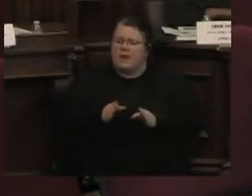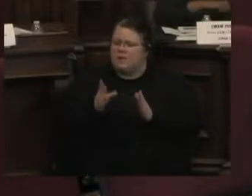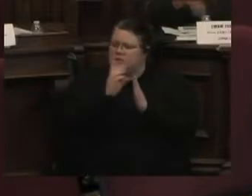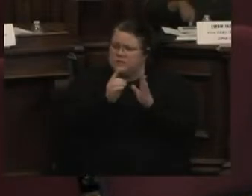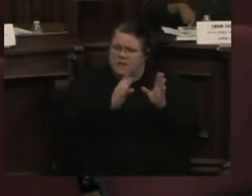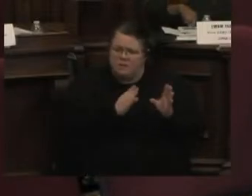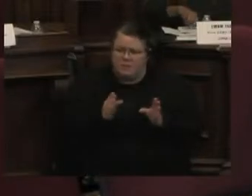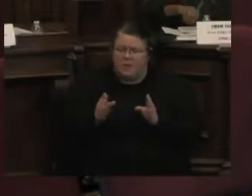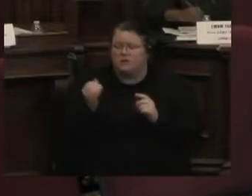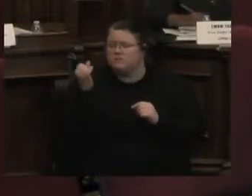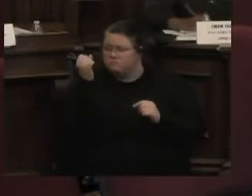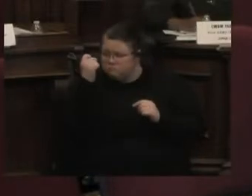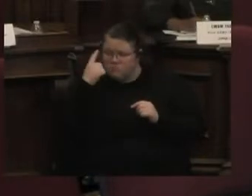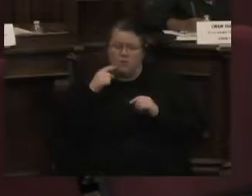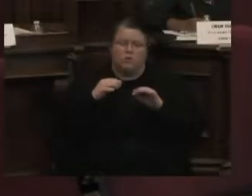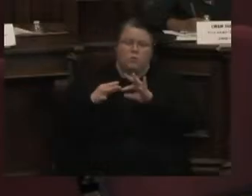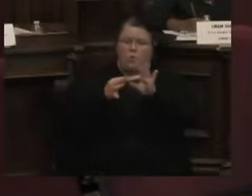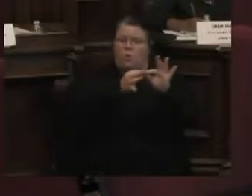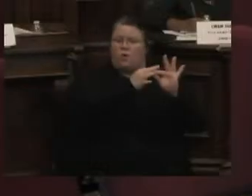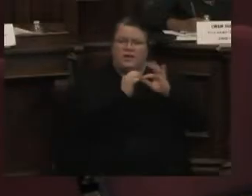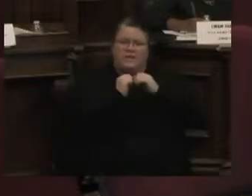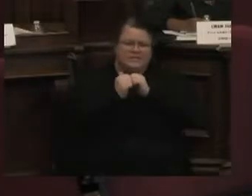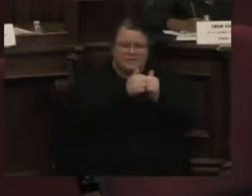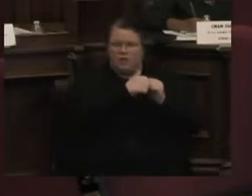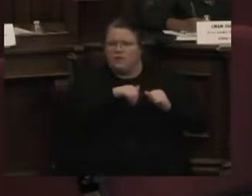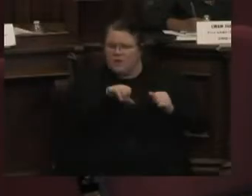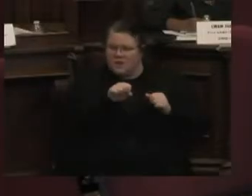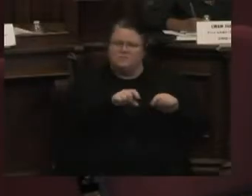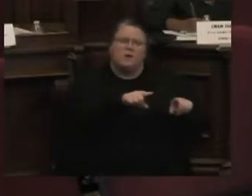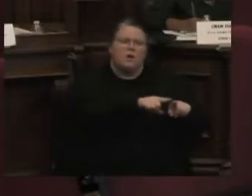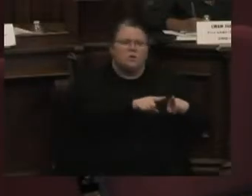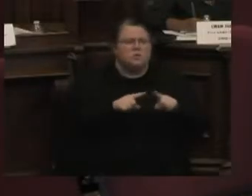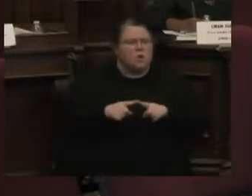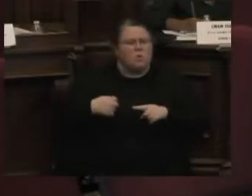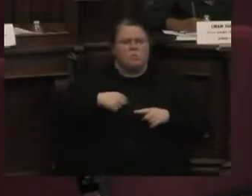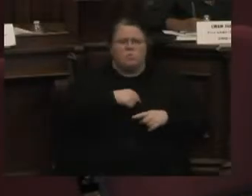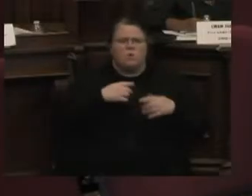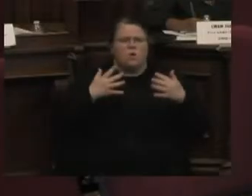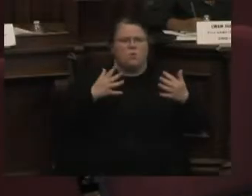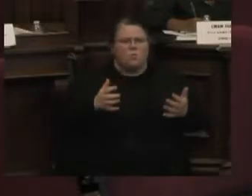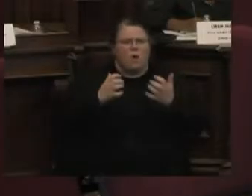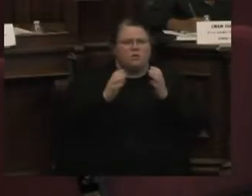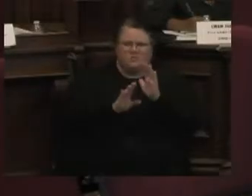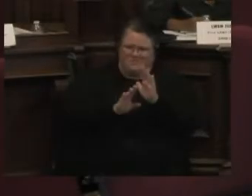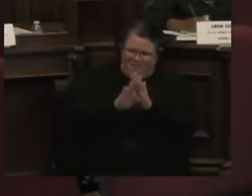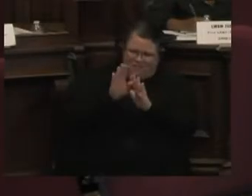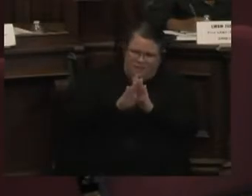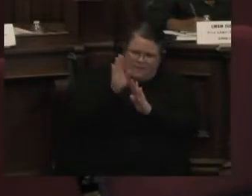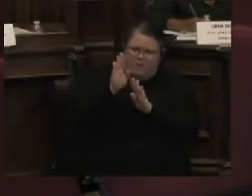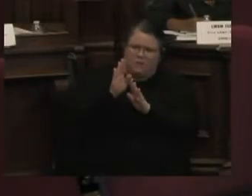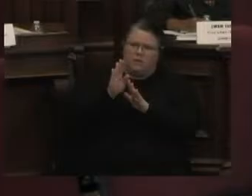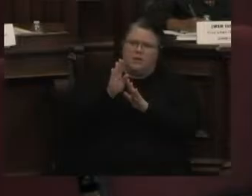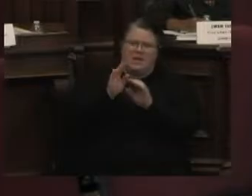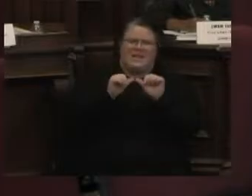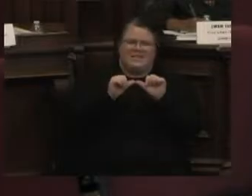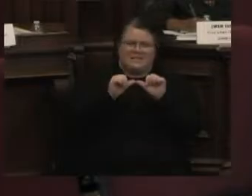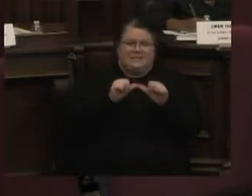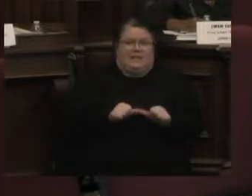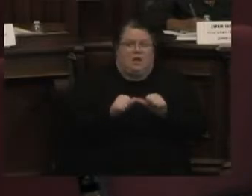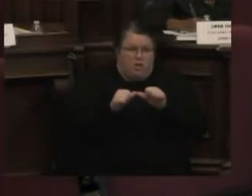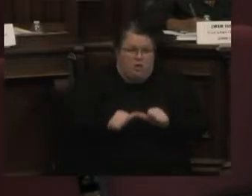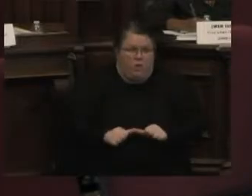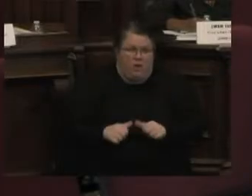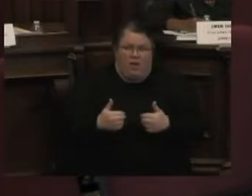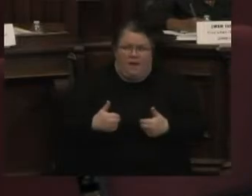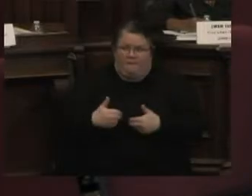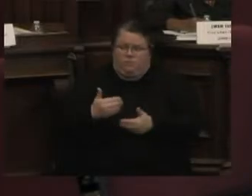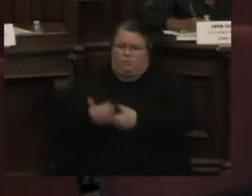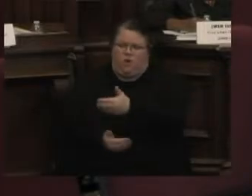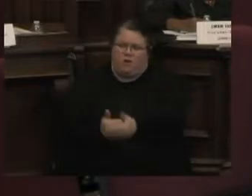not only to, to, to coordinate